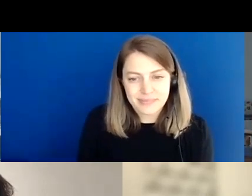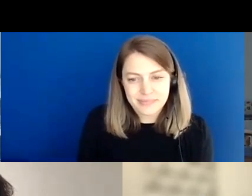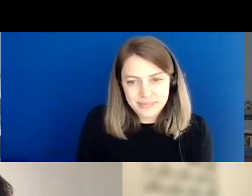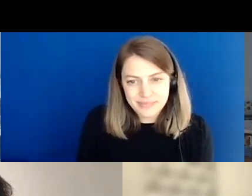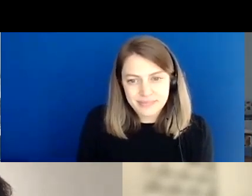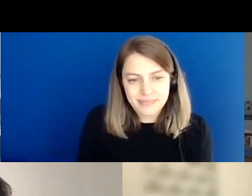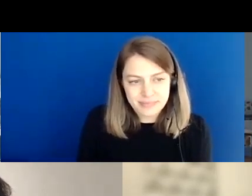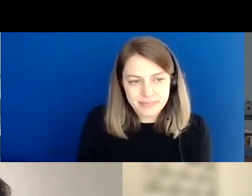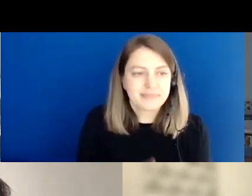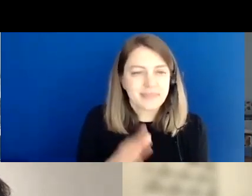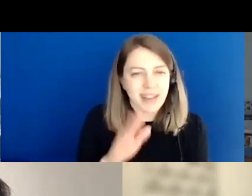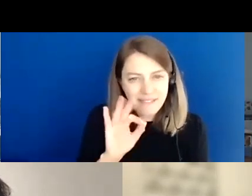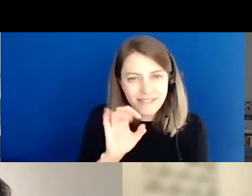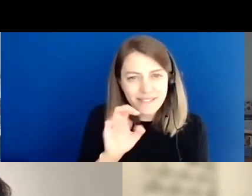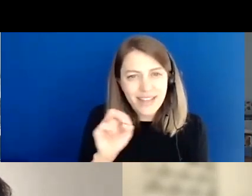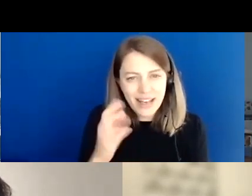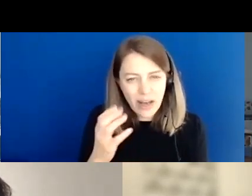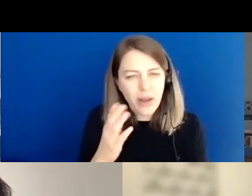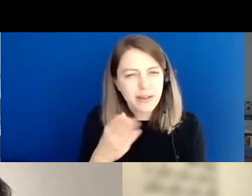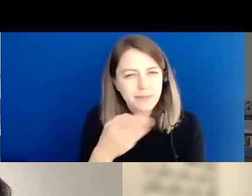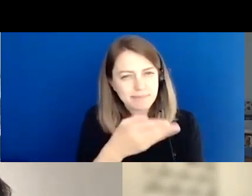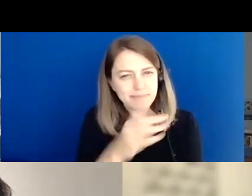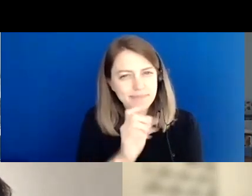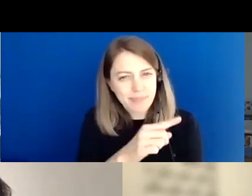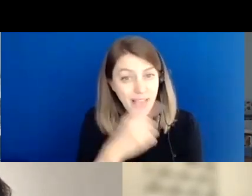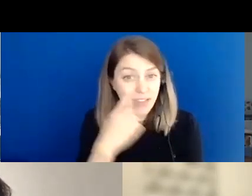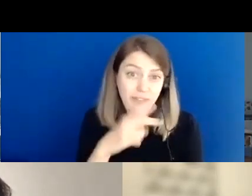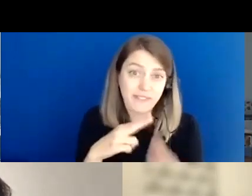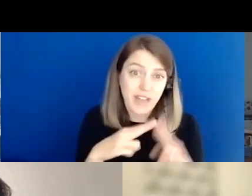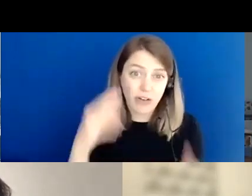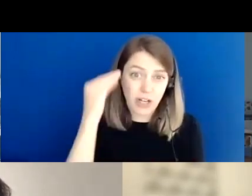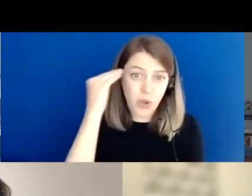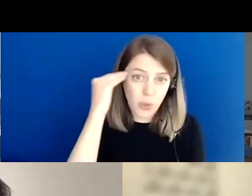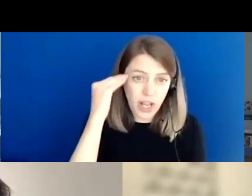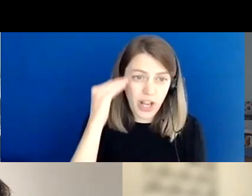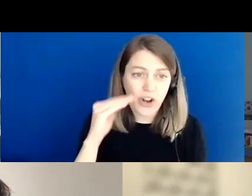the Judge Rotenberg Center aggressively